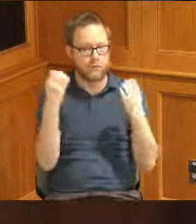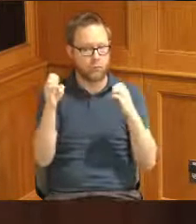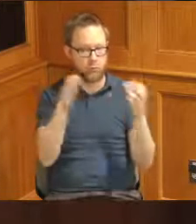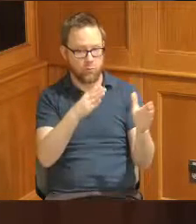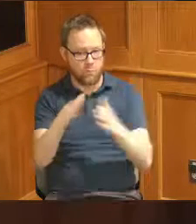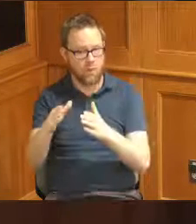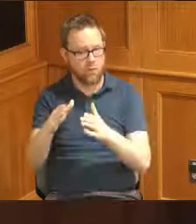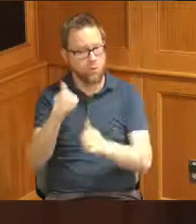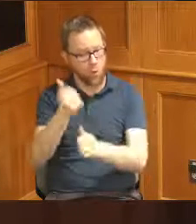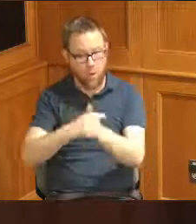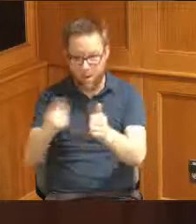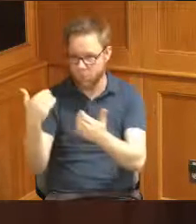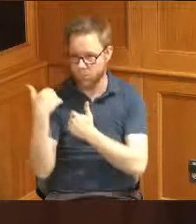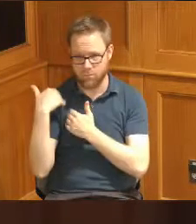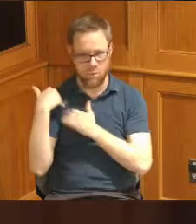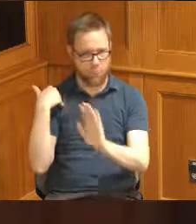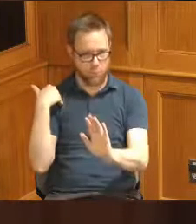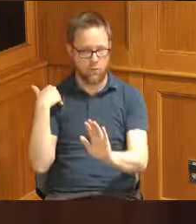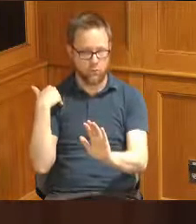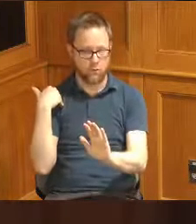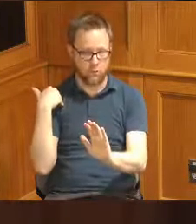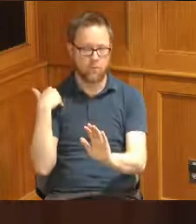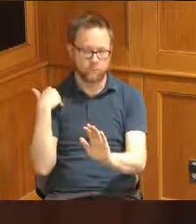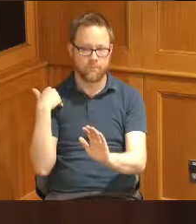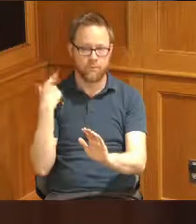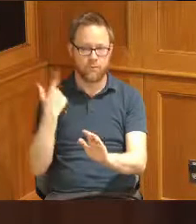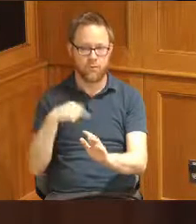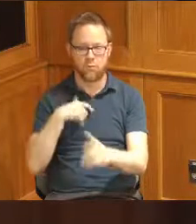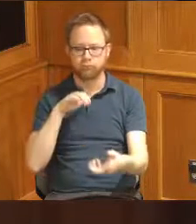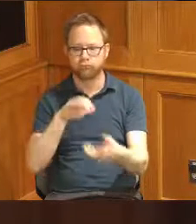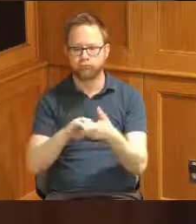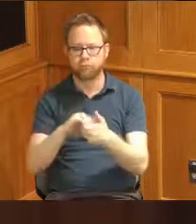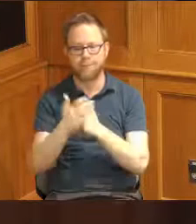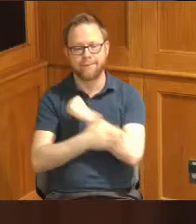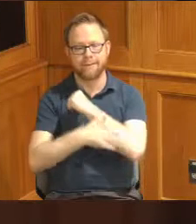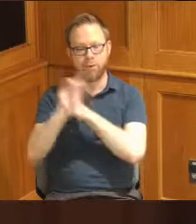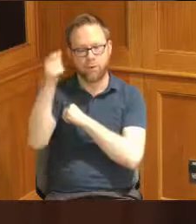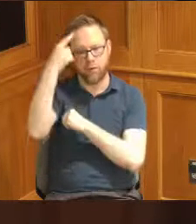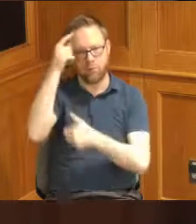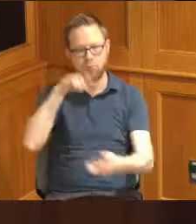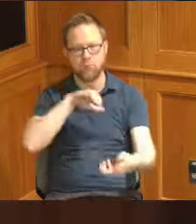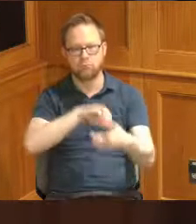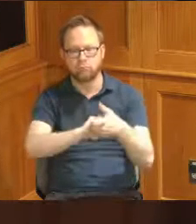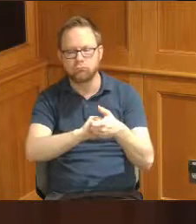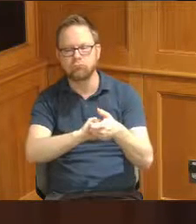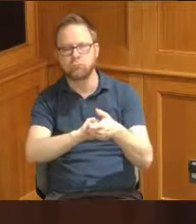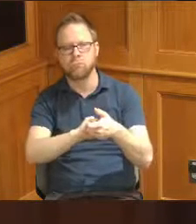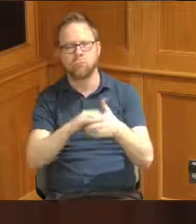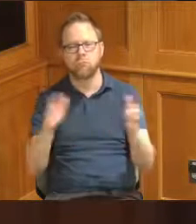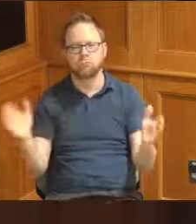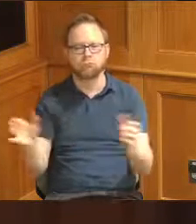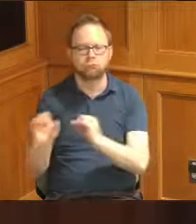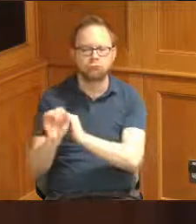responsibility we work with County government to work to ensure all of our communities are prepared